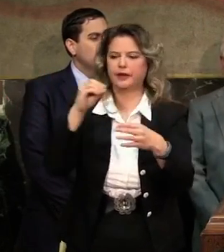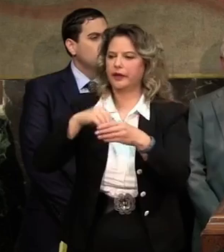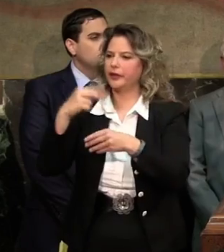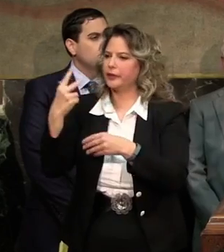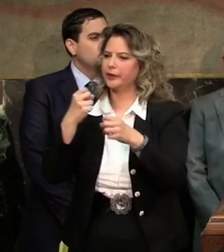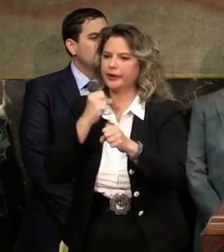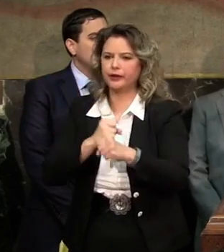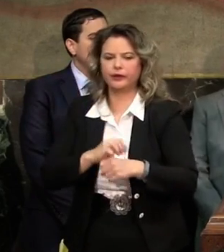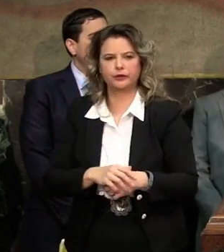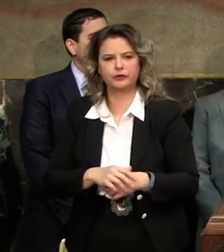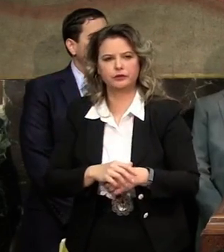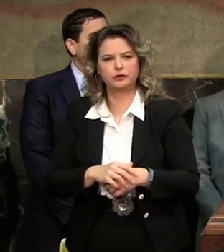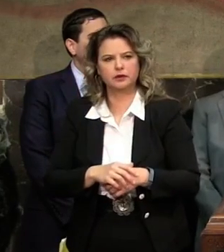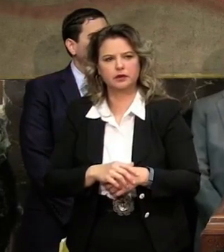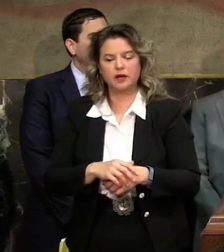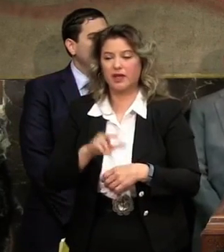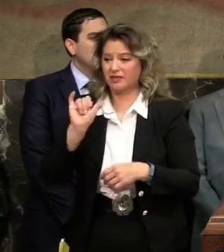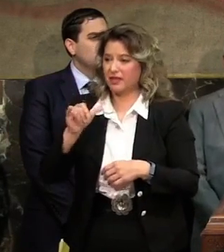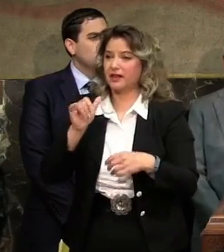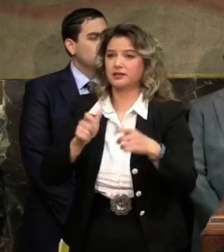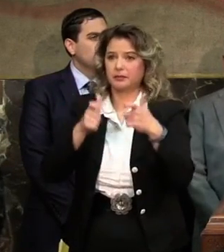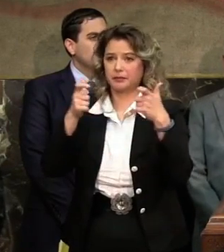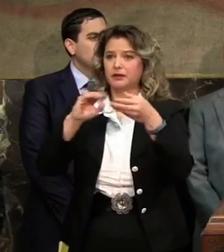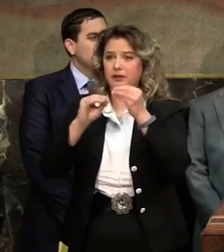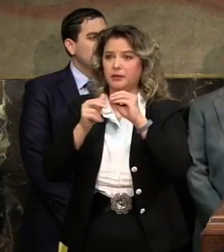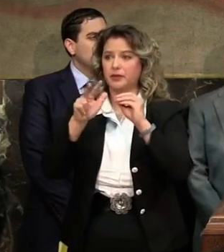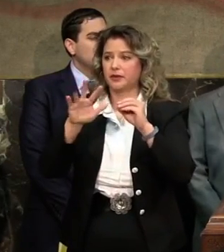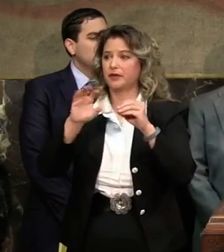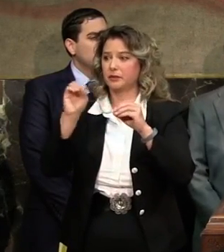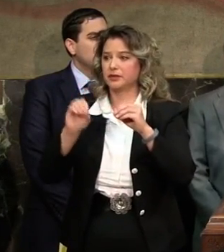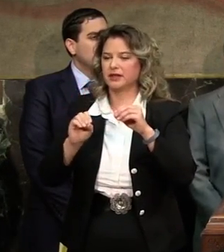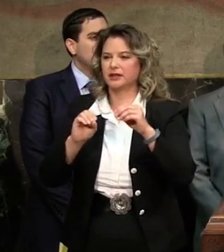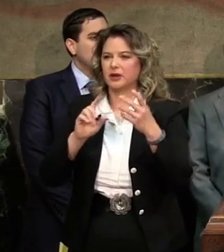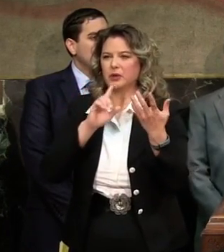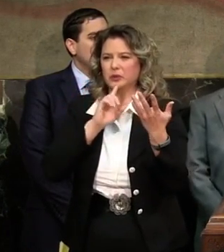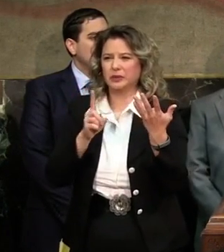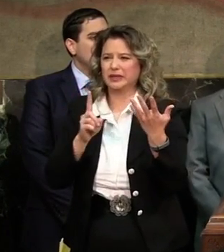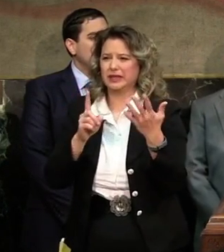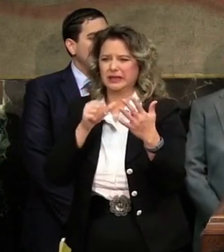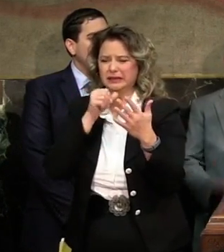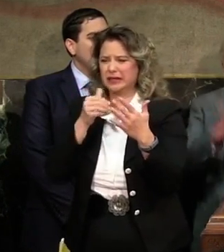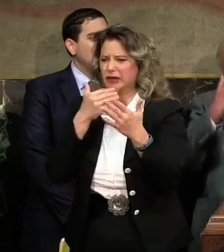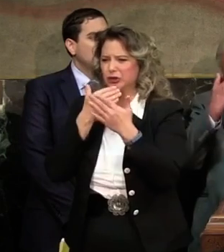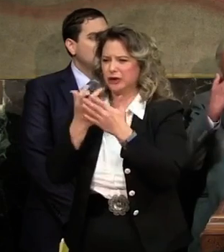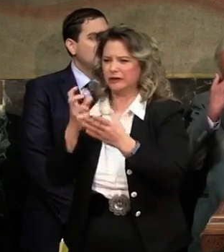high and it's a very costly so very poor return on taxpayer investment and a very